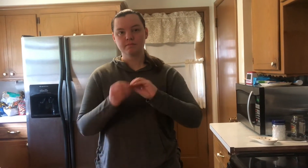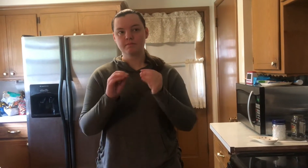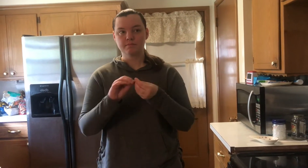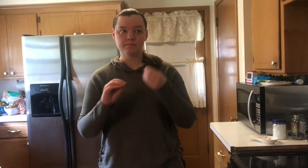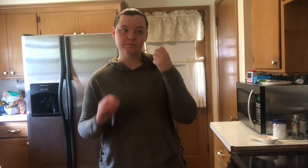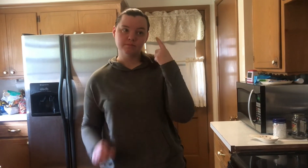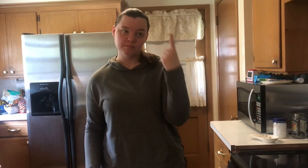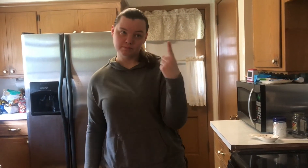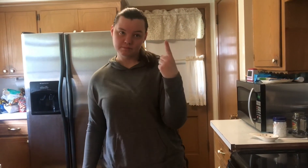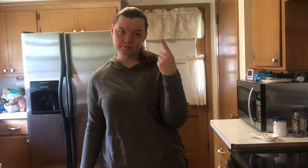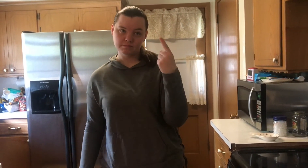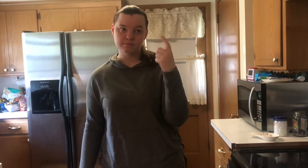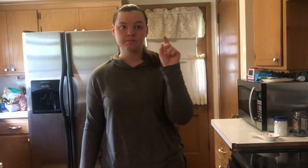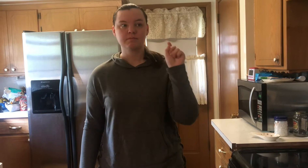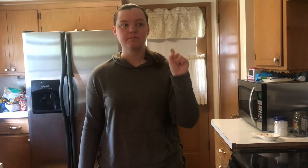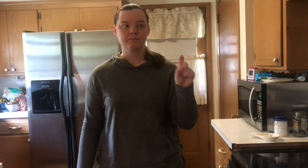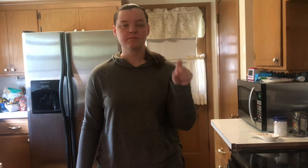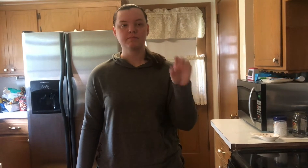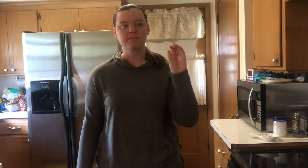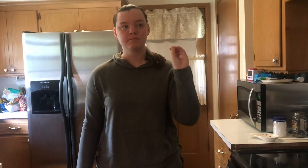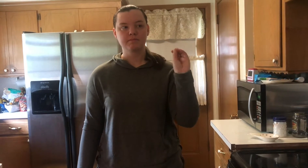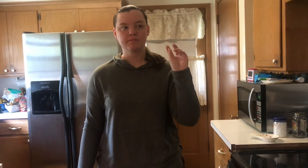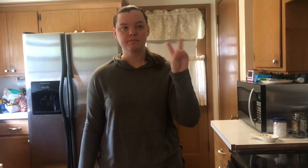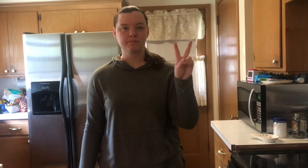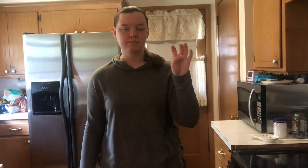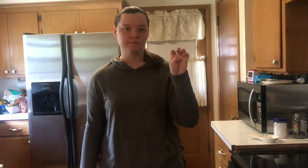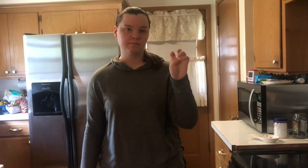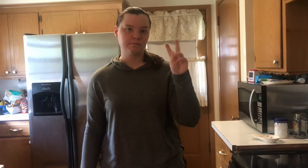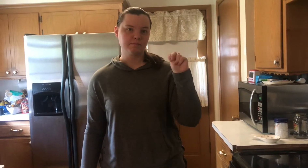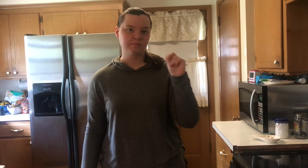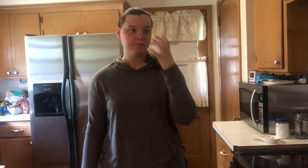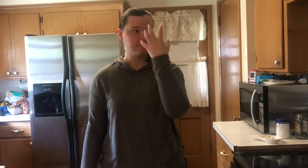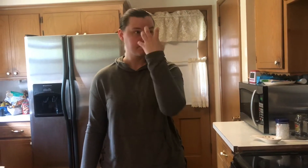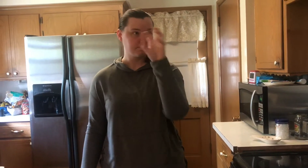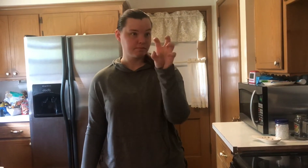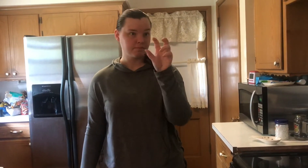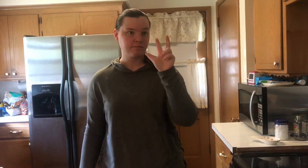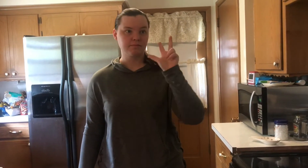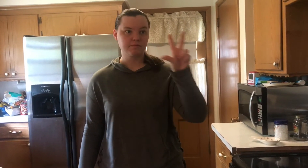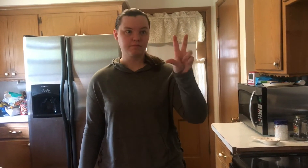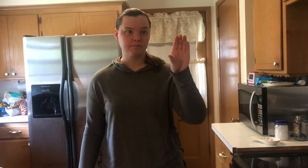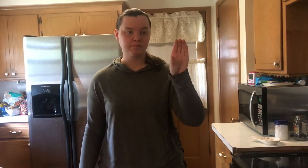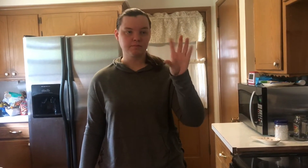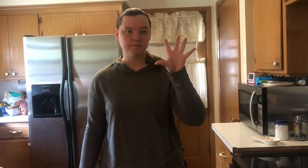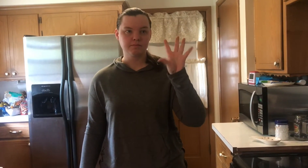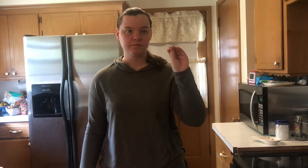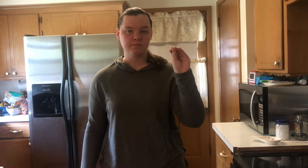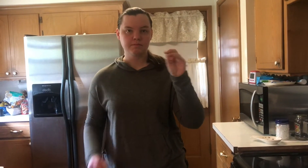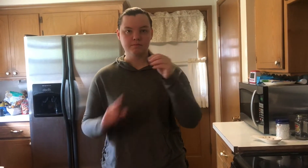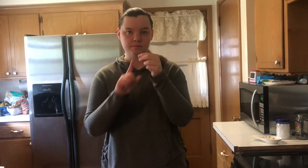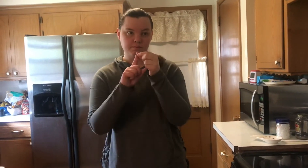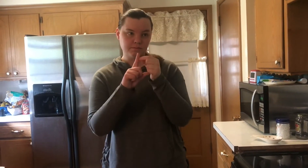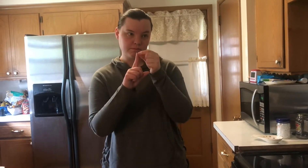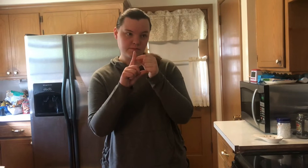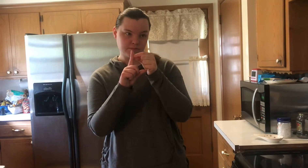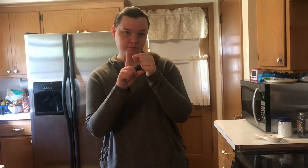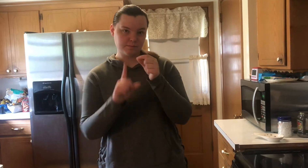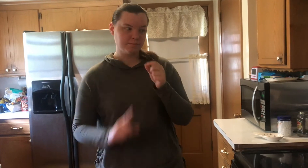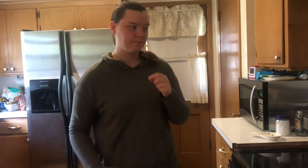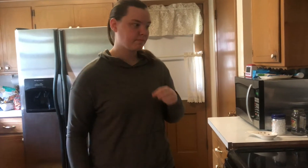Step 1: Preheat the oven to 350 degrees.